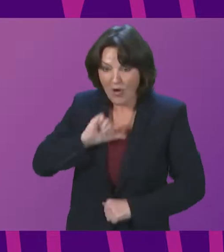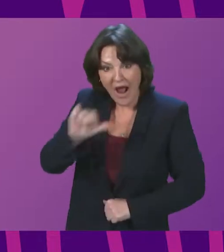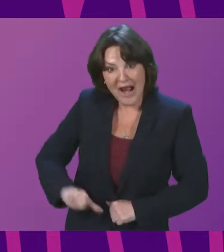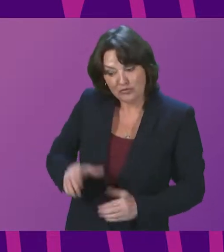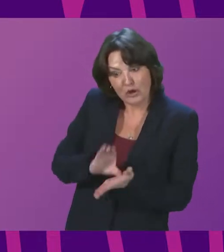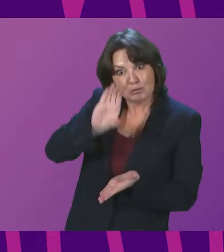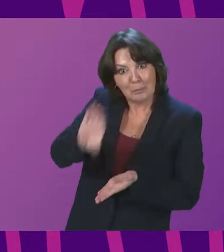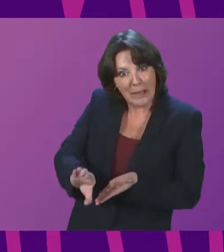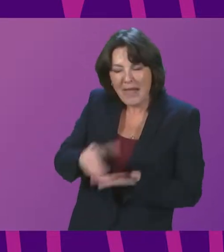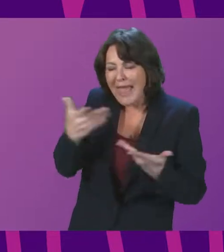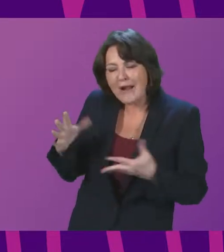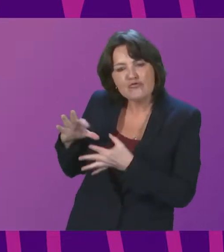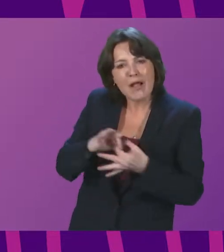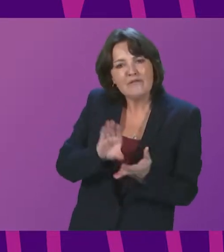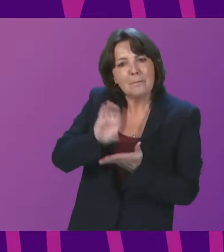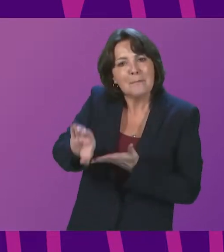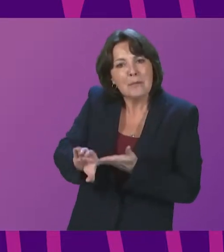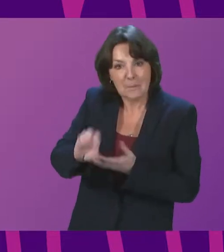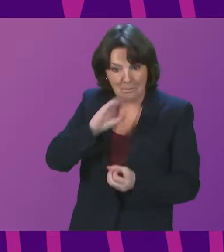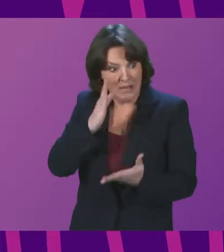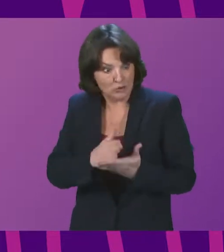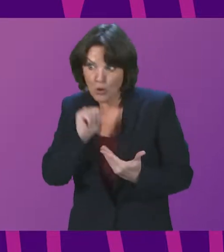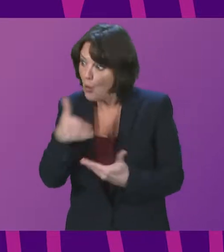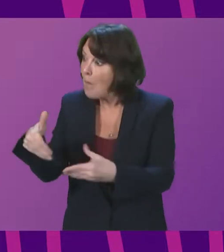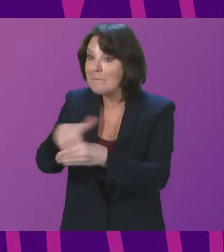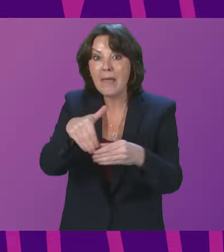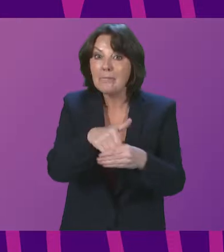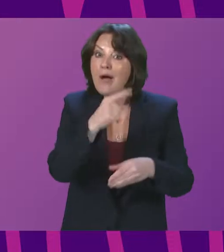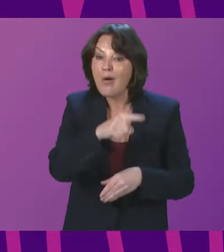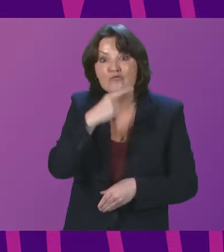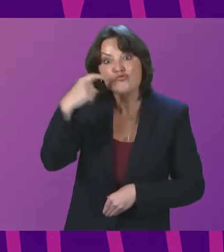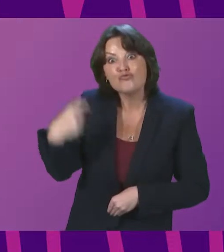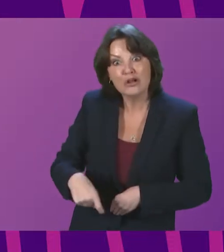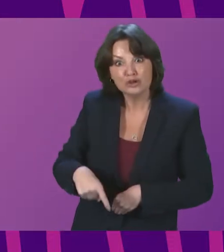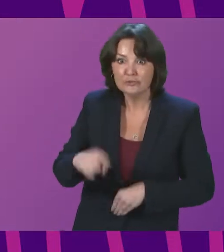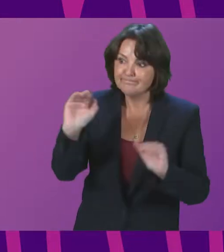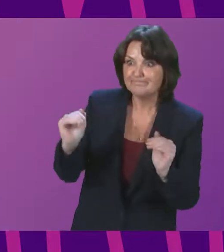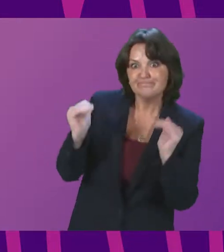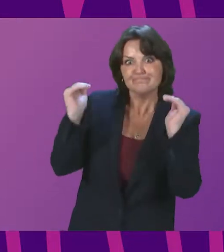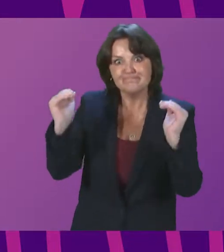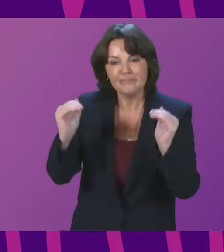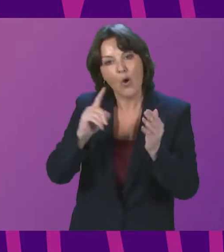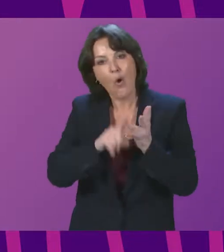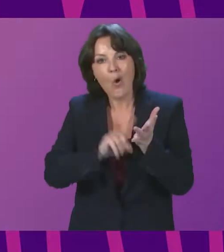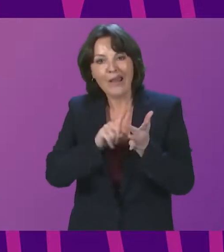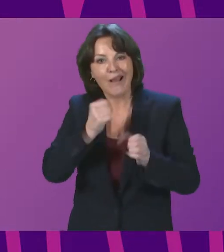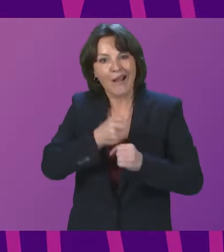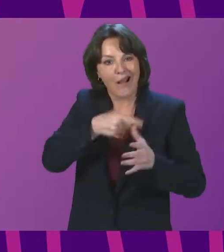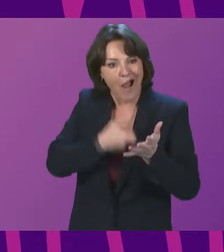relevant payment system to ensure that no member of the Russian elite or Kremlin associate is in receipt of public money in Scotland?